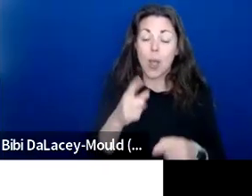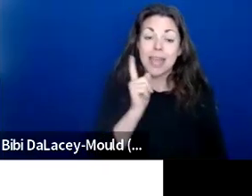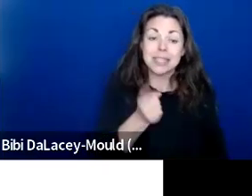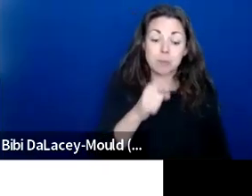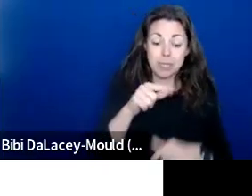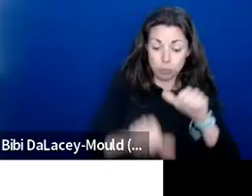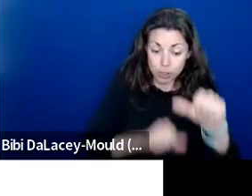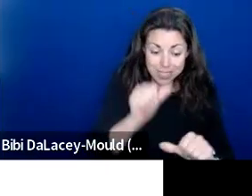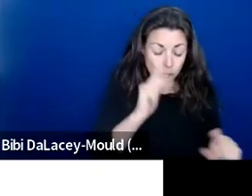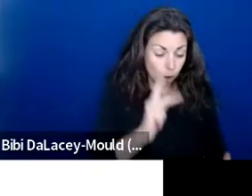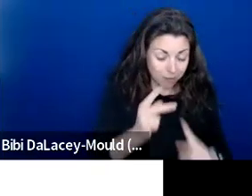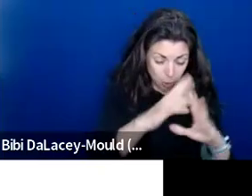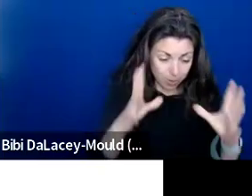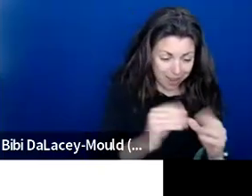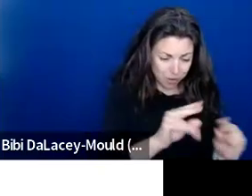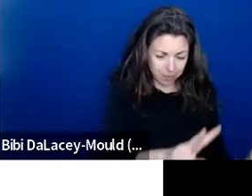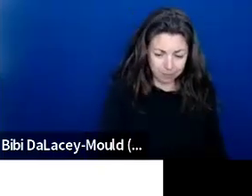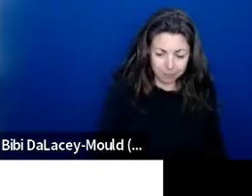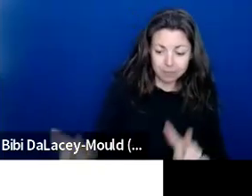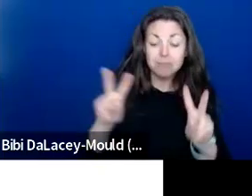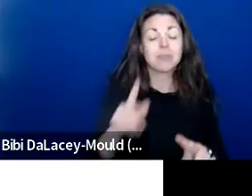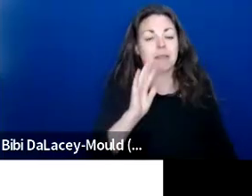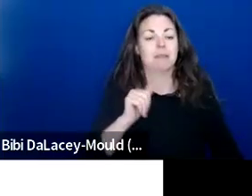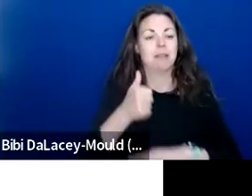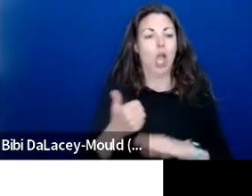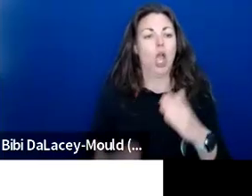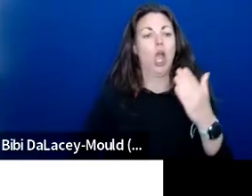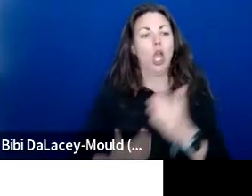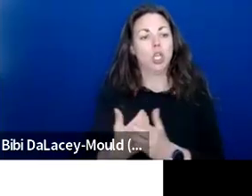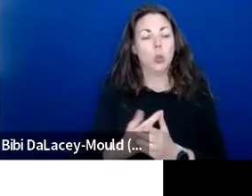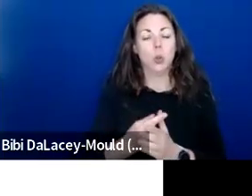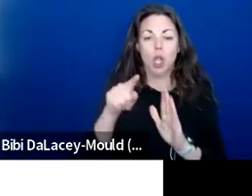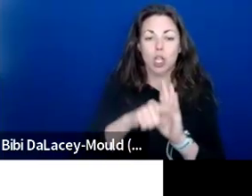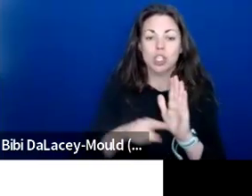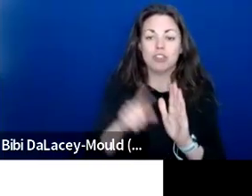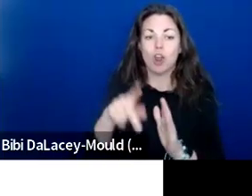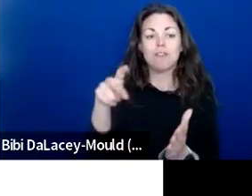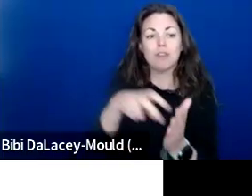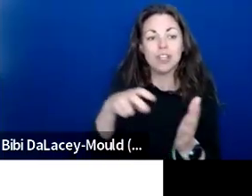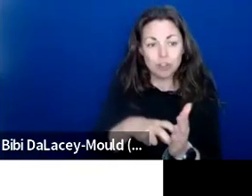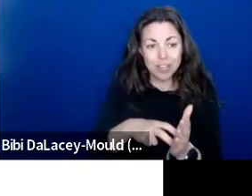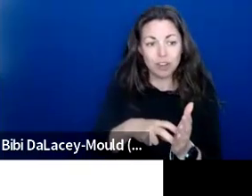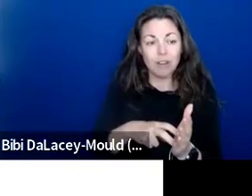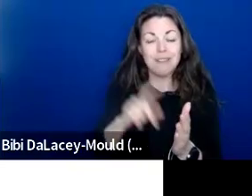and I also managed to implement a new condition of registration at the Office for Students on addressing harassment and